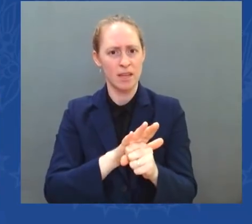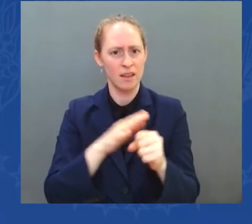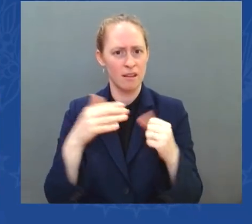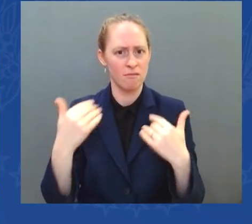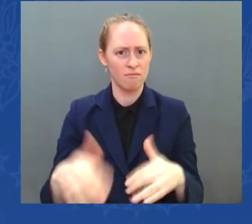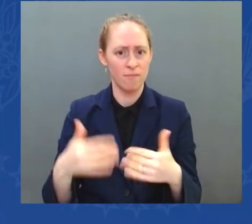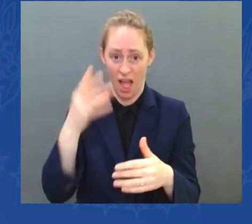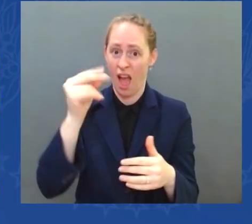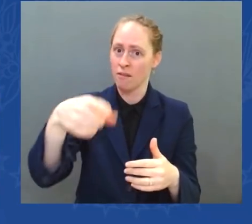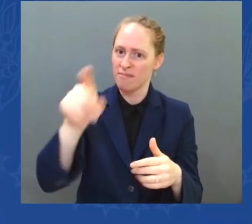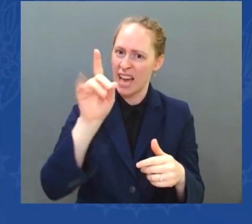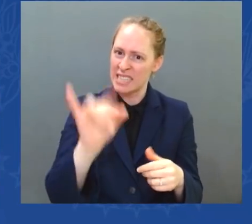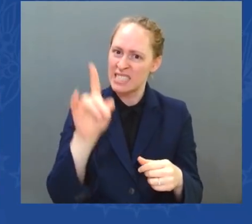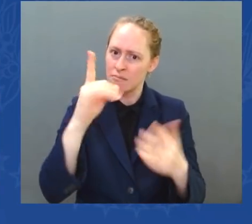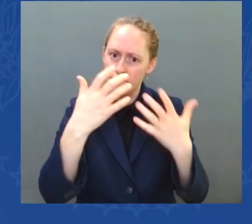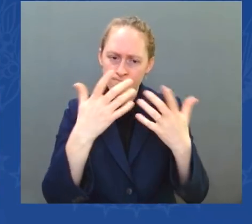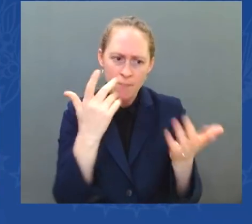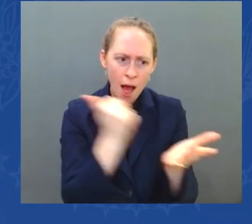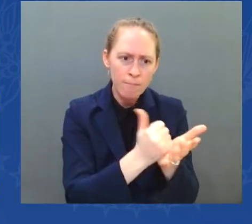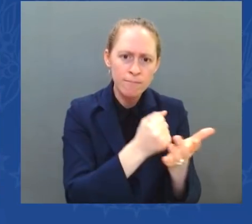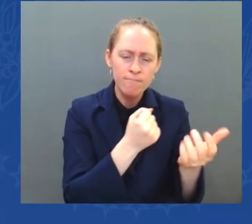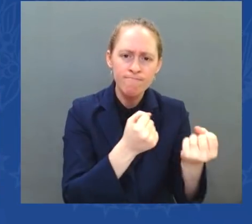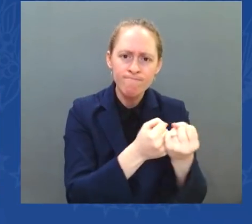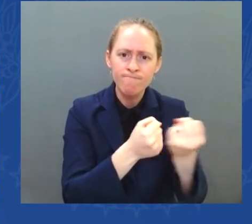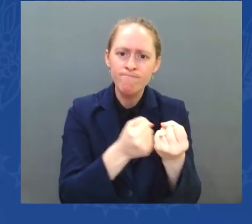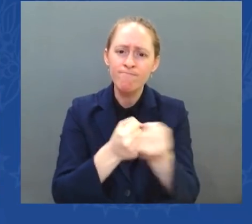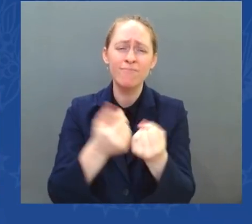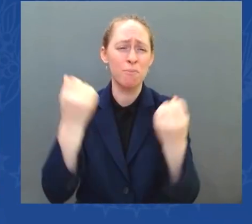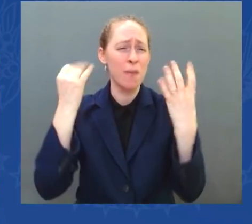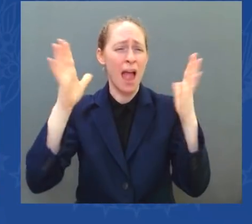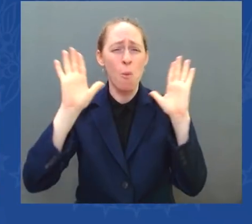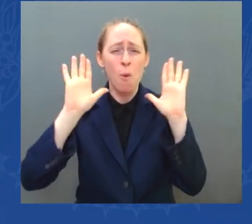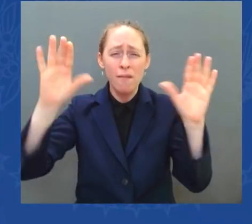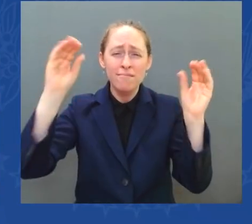you're giving people an opportunity to take advantage of their God given talents.